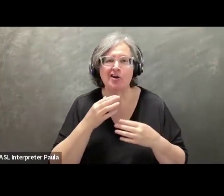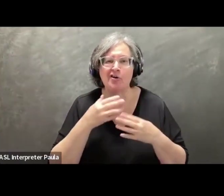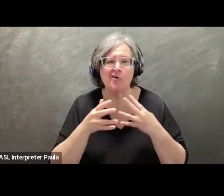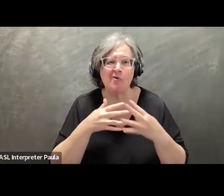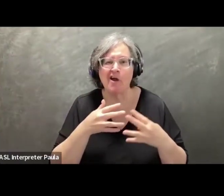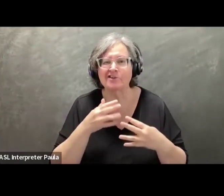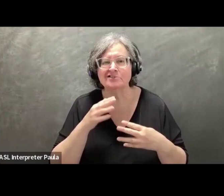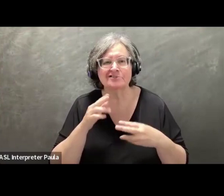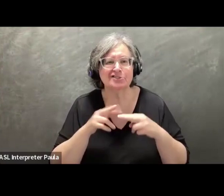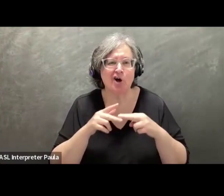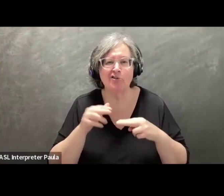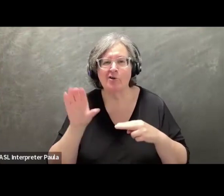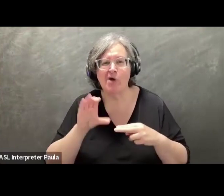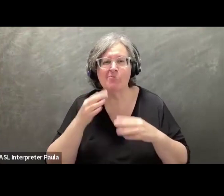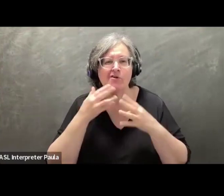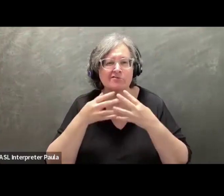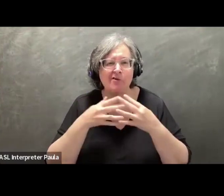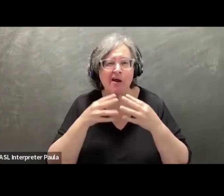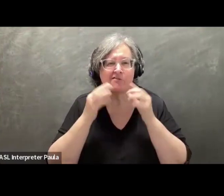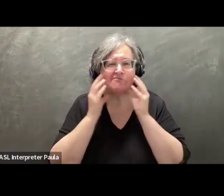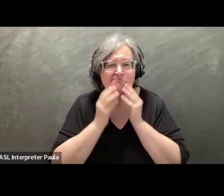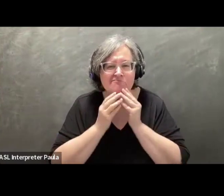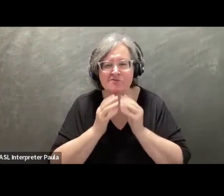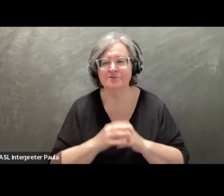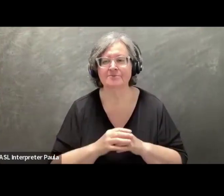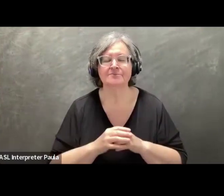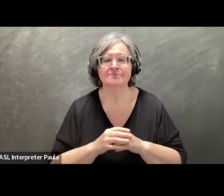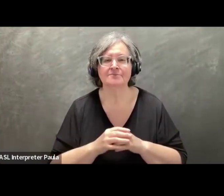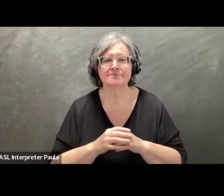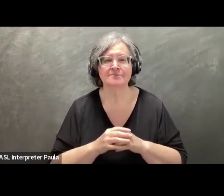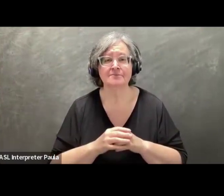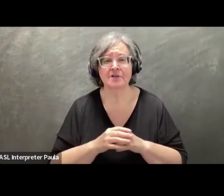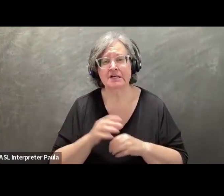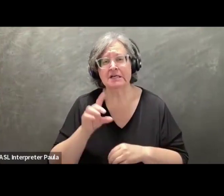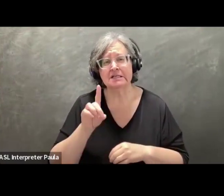t thing. Um, as far as the disabilities that I kind of